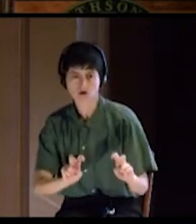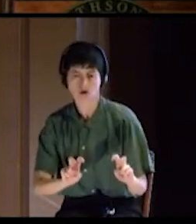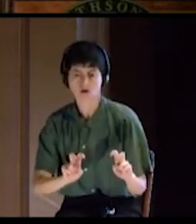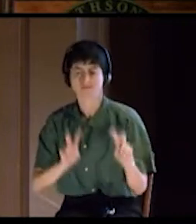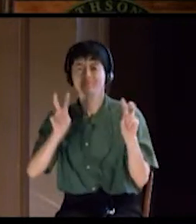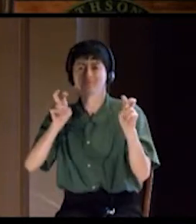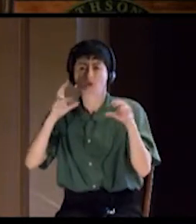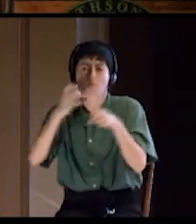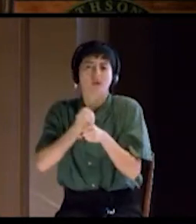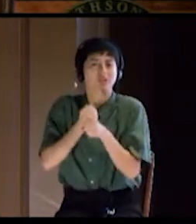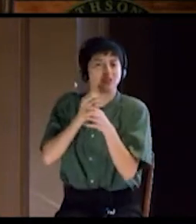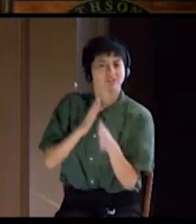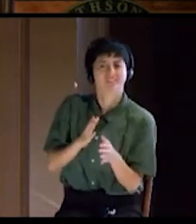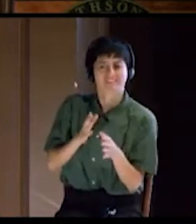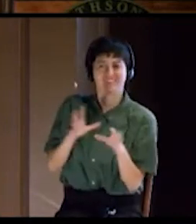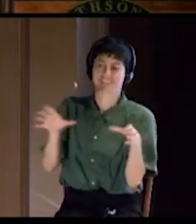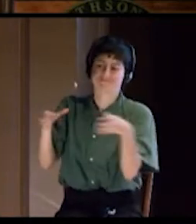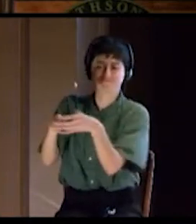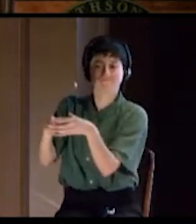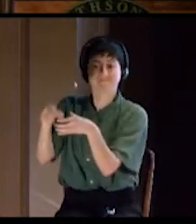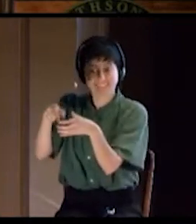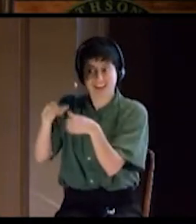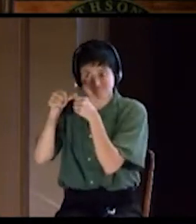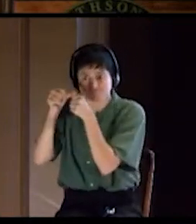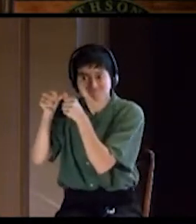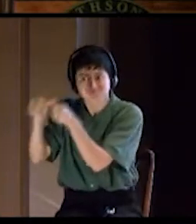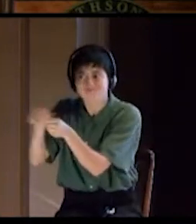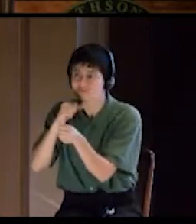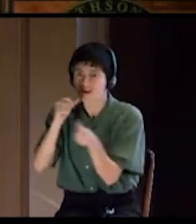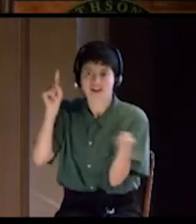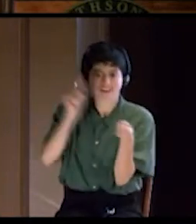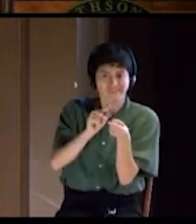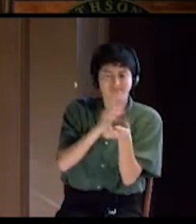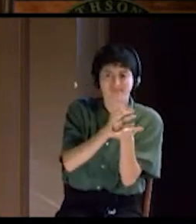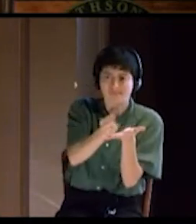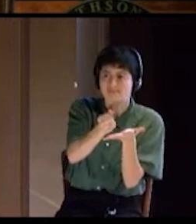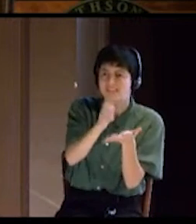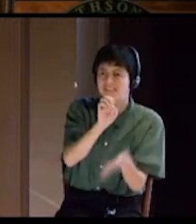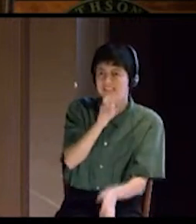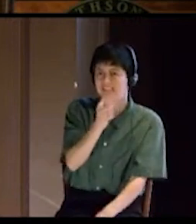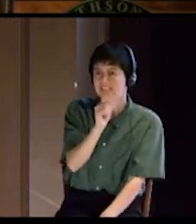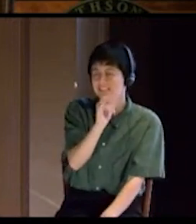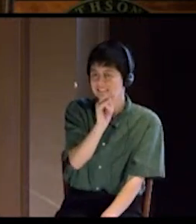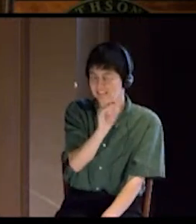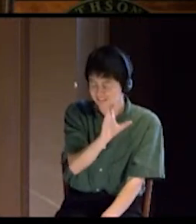And part of this research, we use the phenotypic evolution time series database,